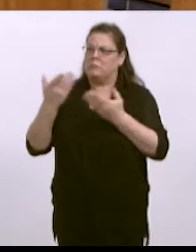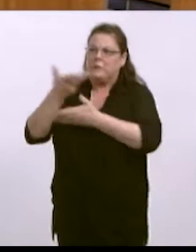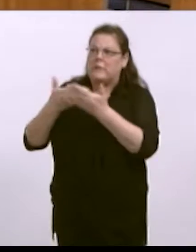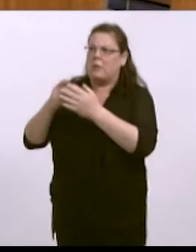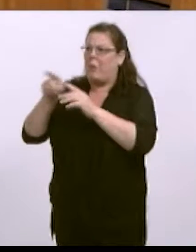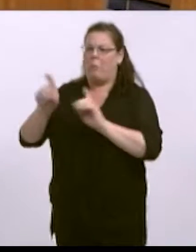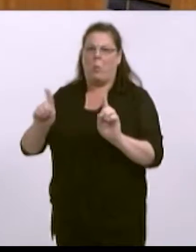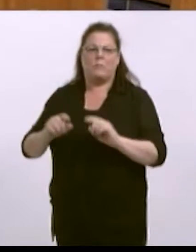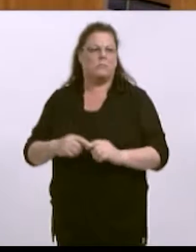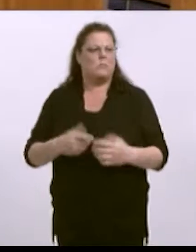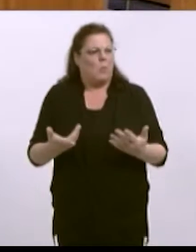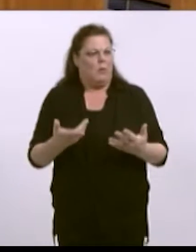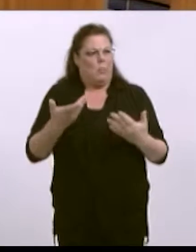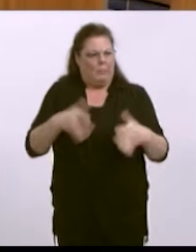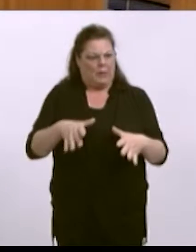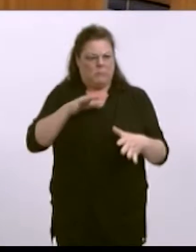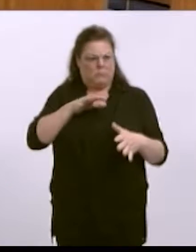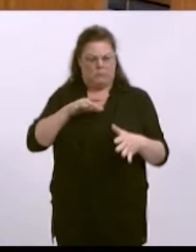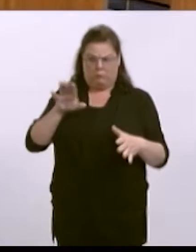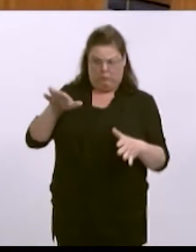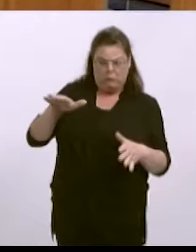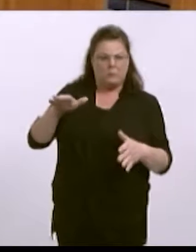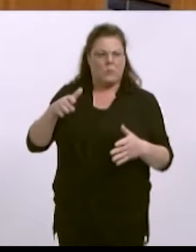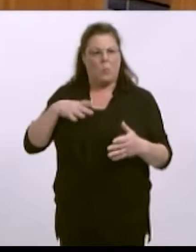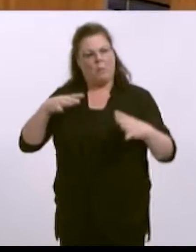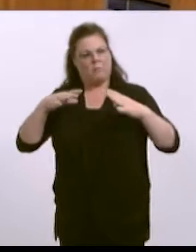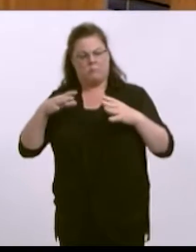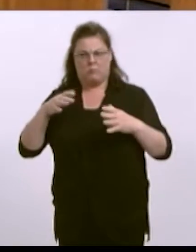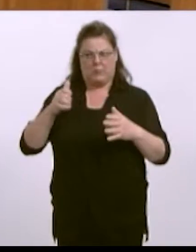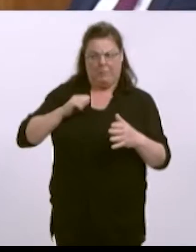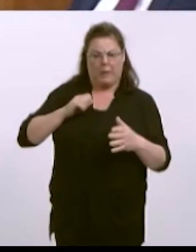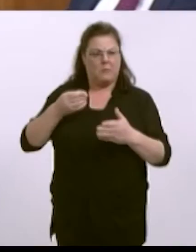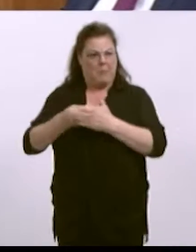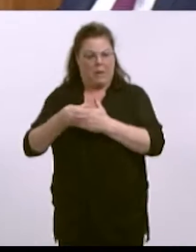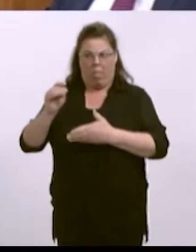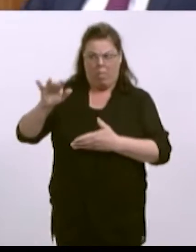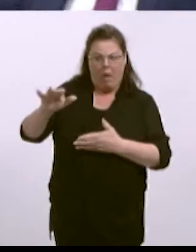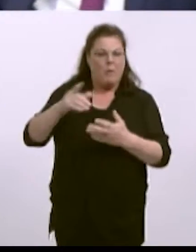them, we expect the money to be there. If the money is lost through the loss of European